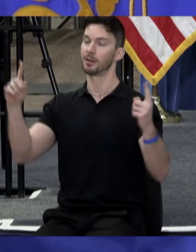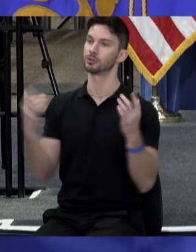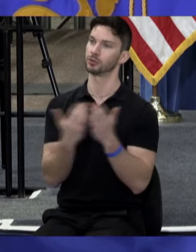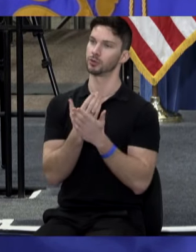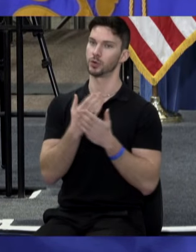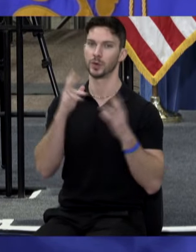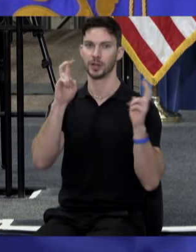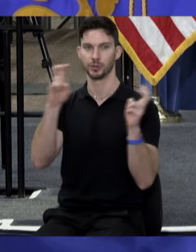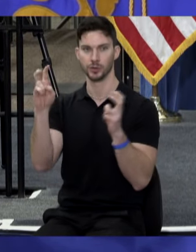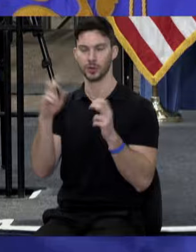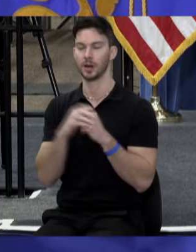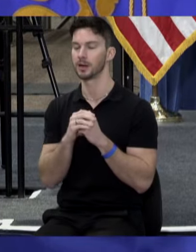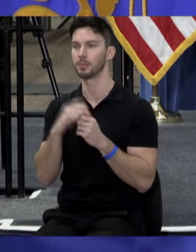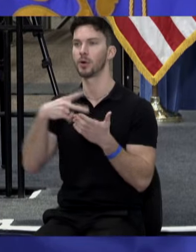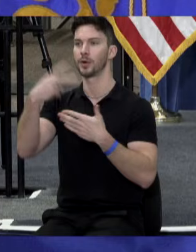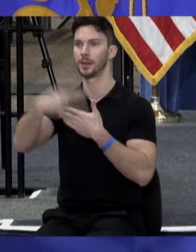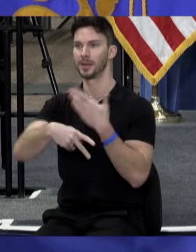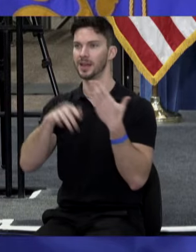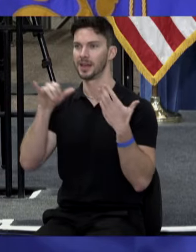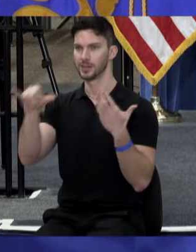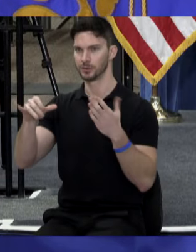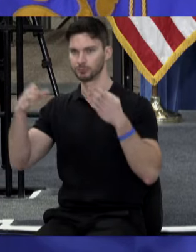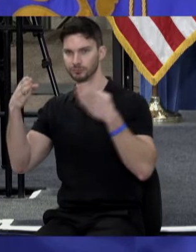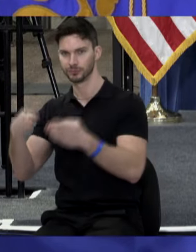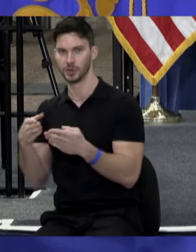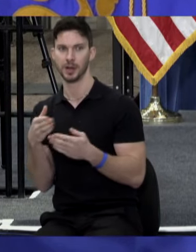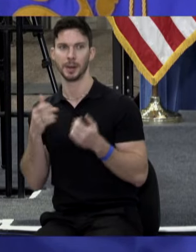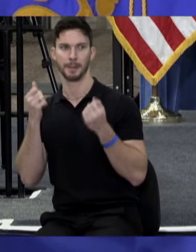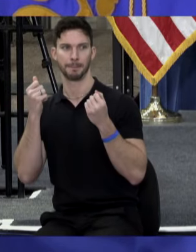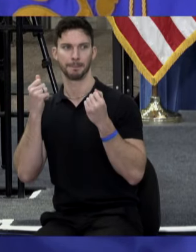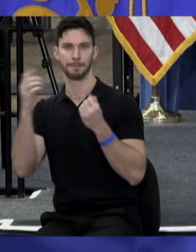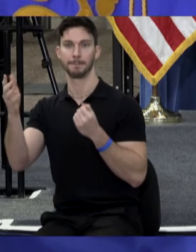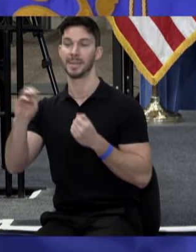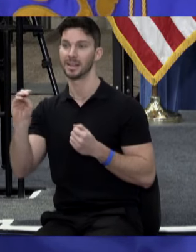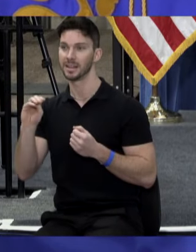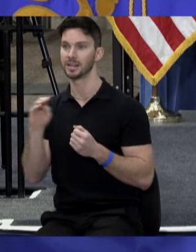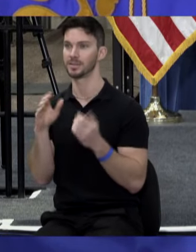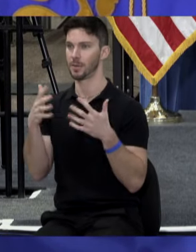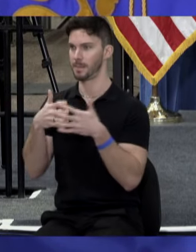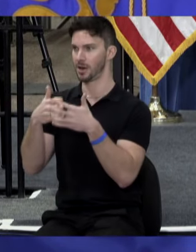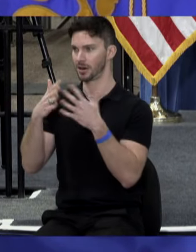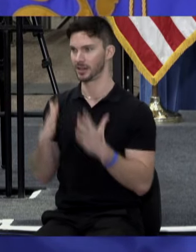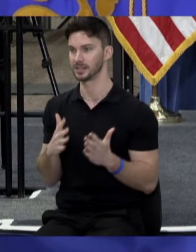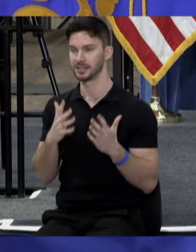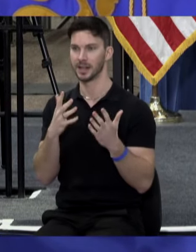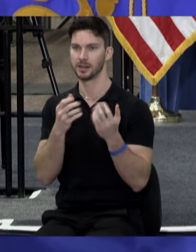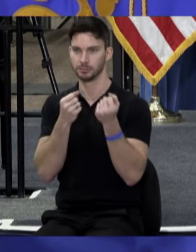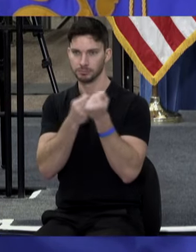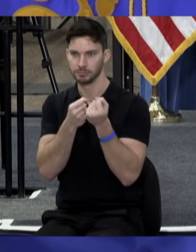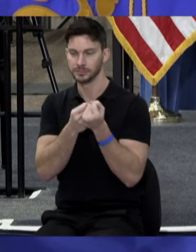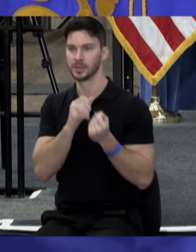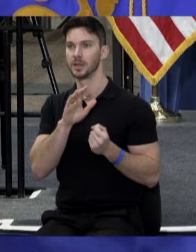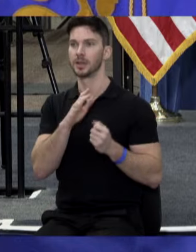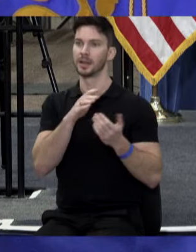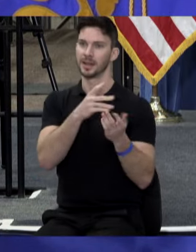their lives to caring for our wounded warriors and other family members and friends who are suffering